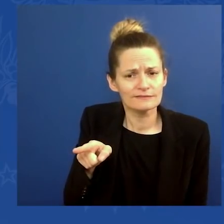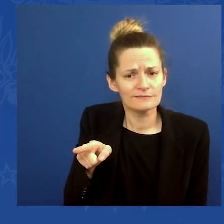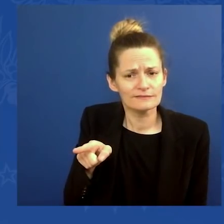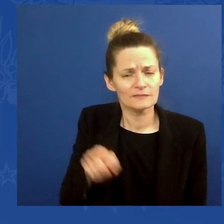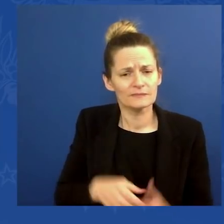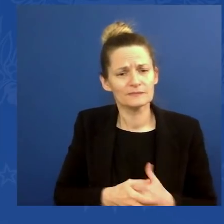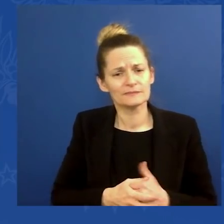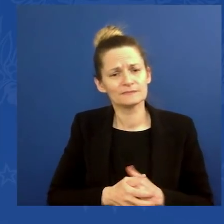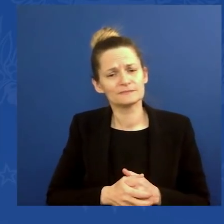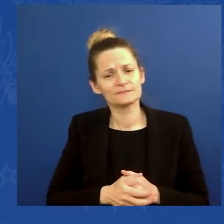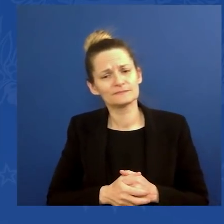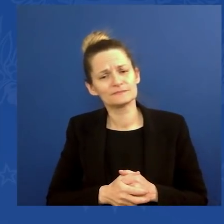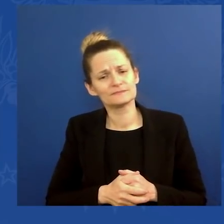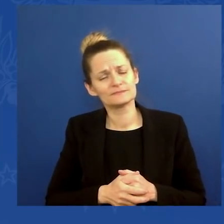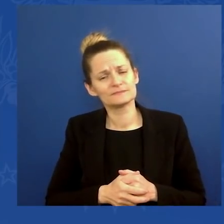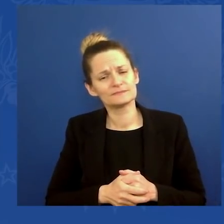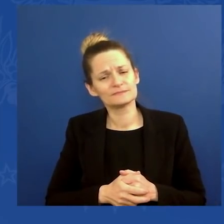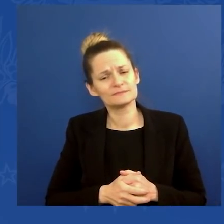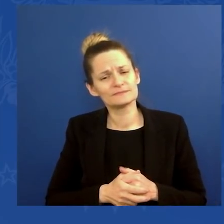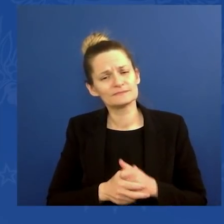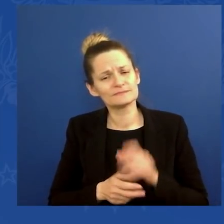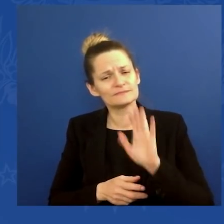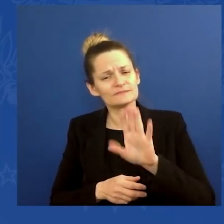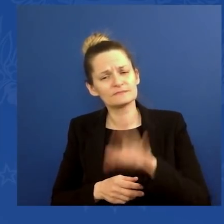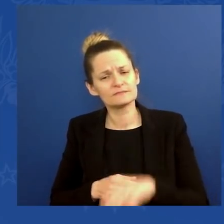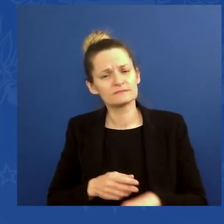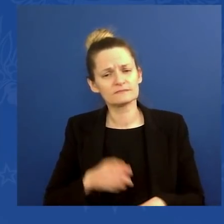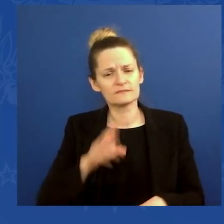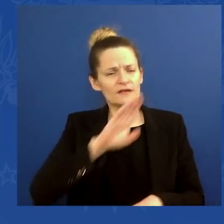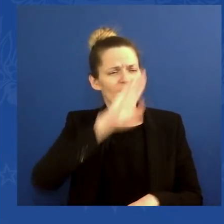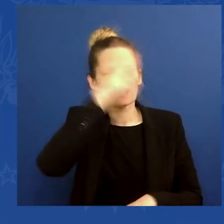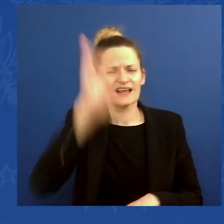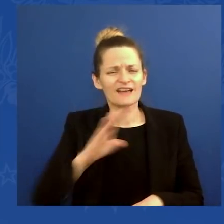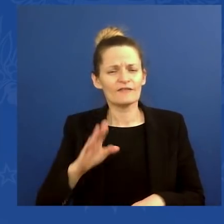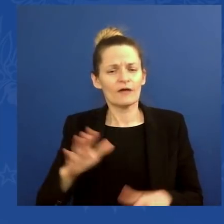Because we were taught never -- as my mother would say, "Never bow, never bend, never yield."